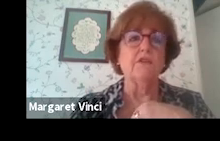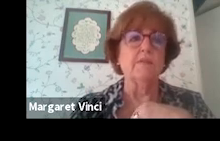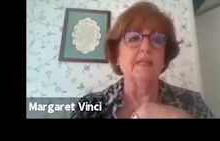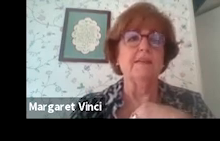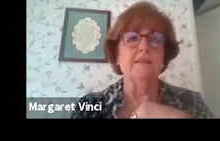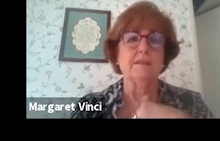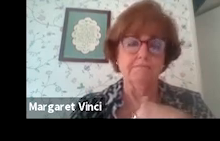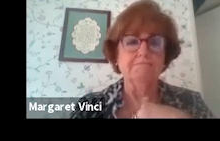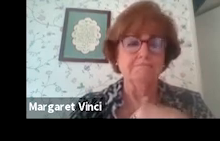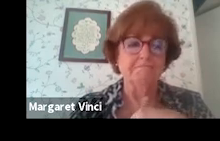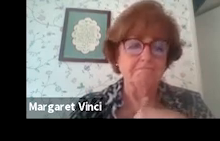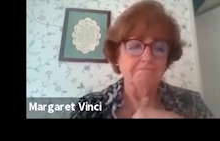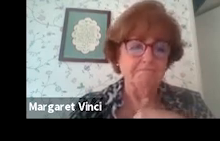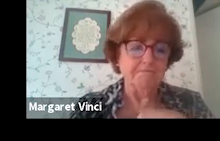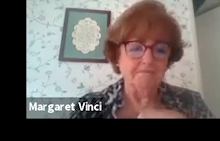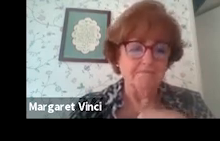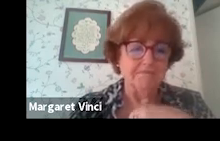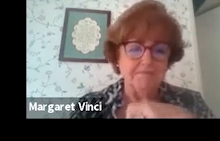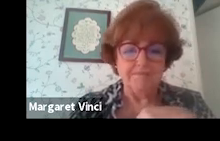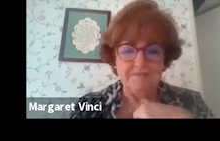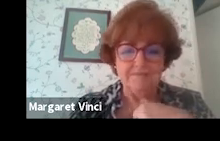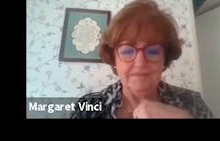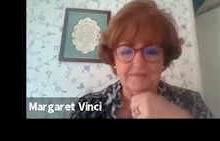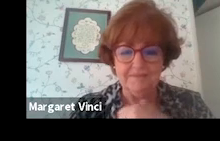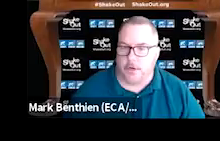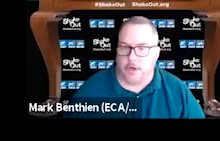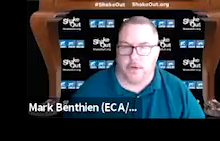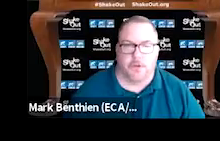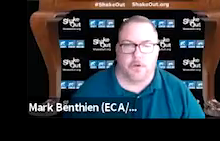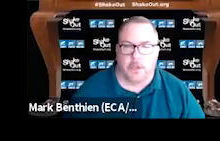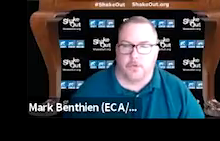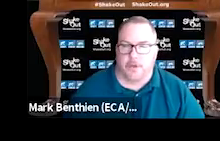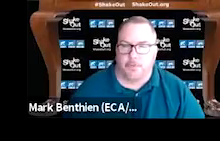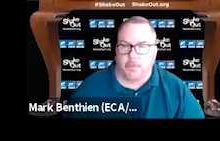Margaret Vinci: And again having that redundant system, so if you don't have your phone and it's not with you that you get it over a PA system.